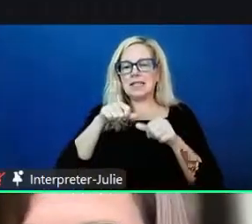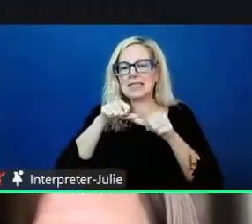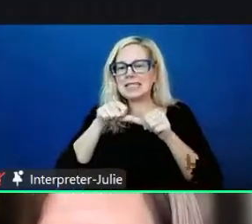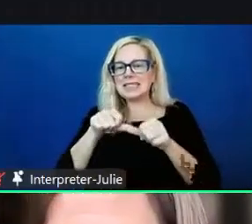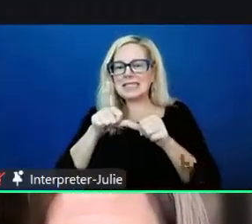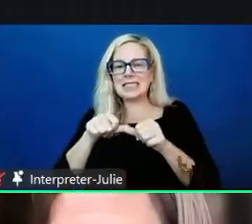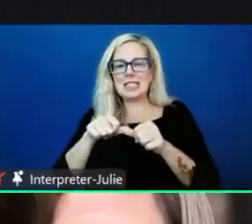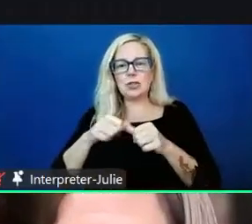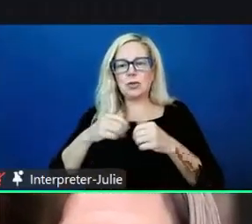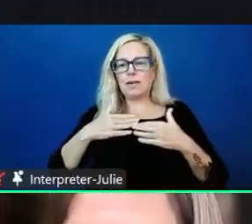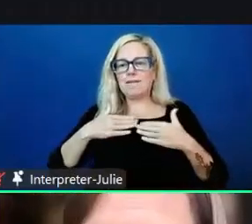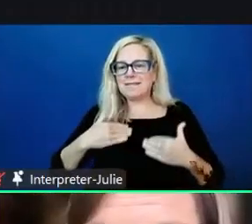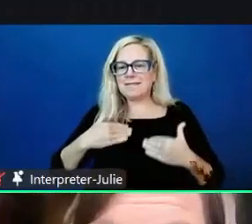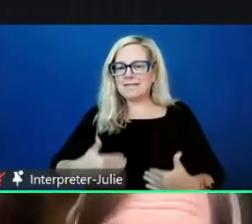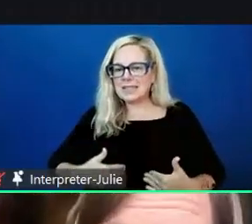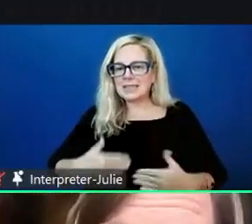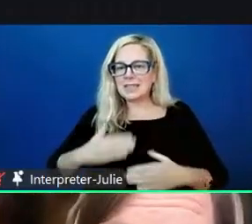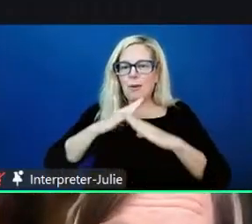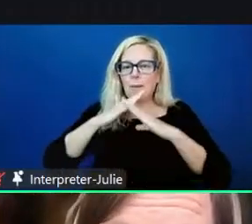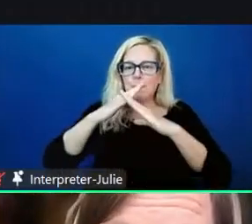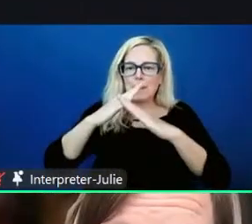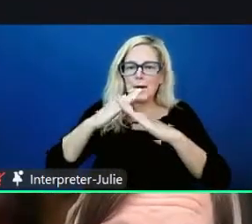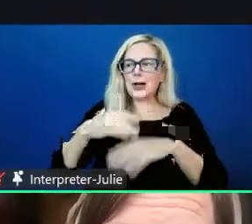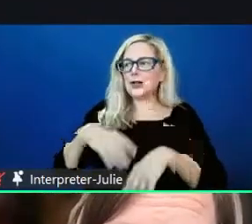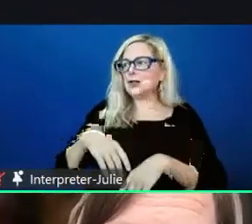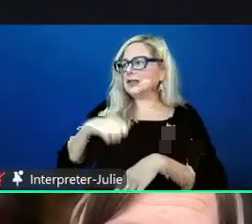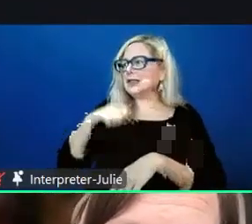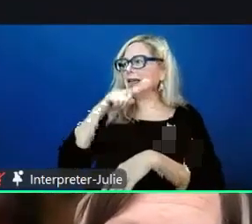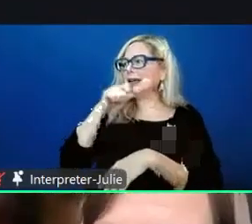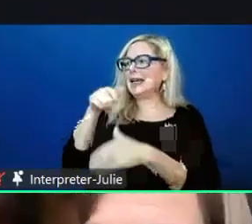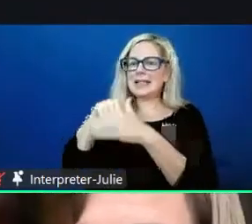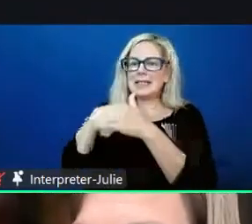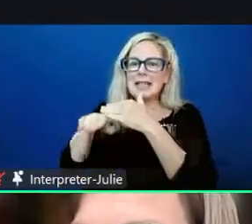So that looks like things like as was just mentioned, a lack of training,